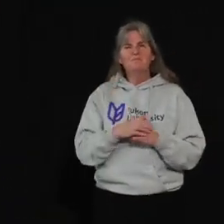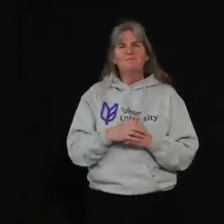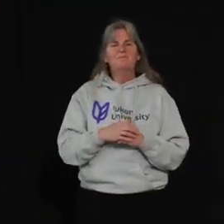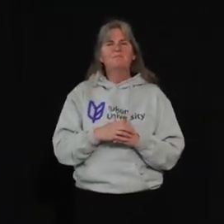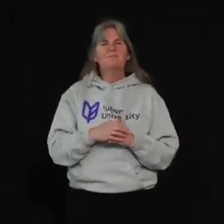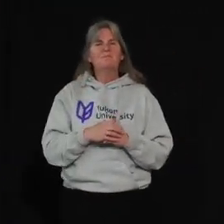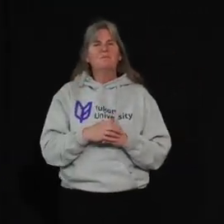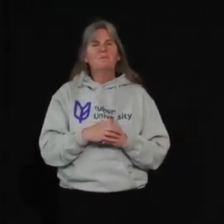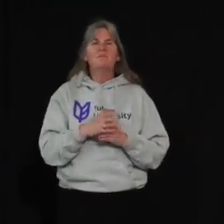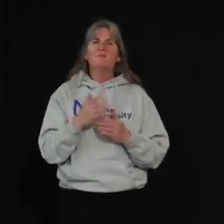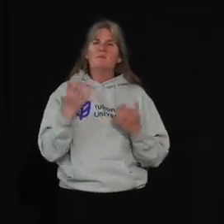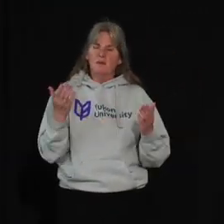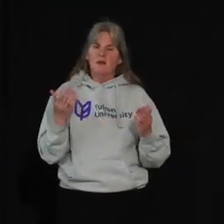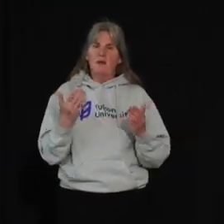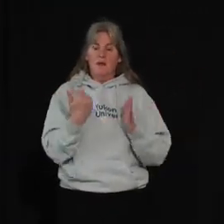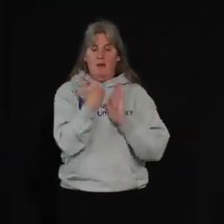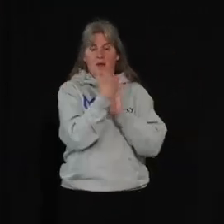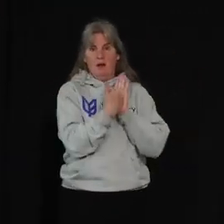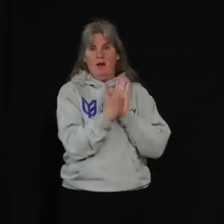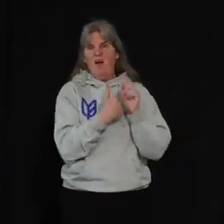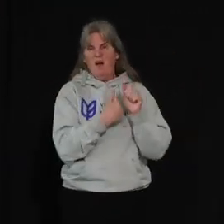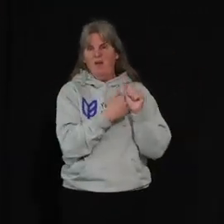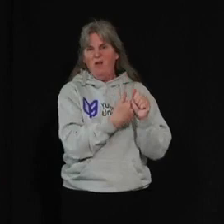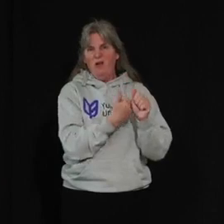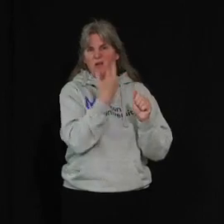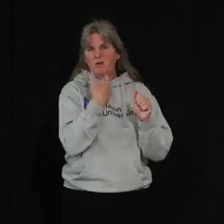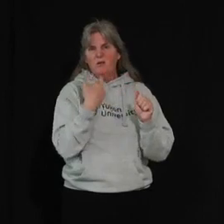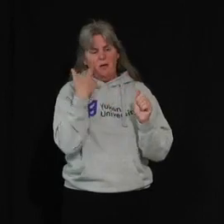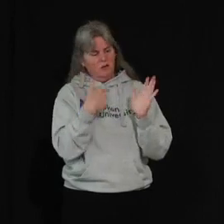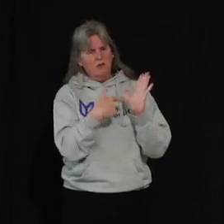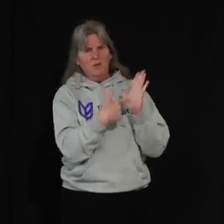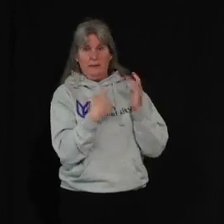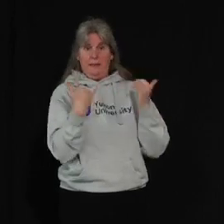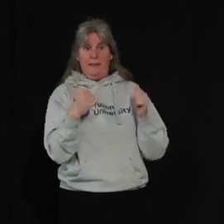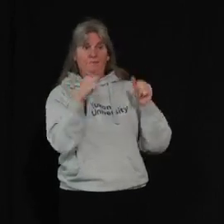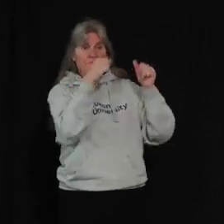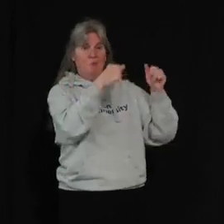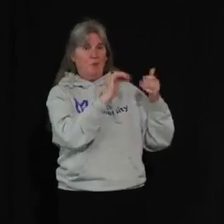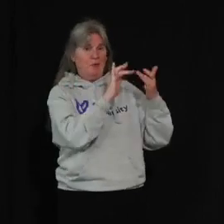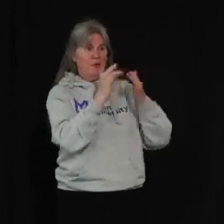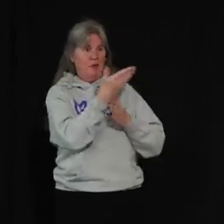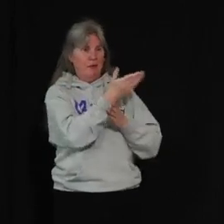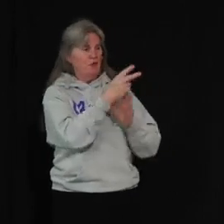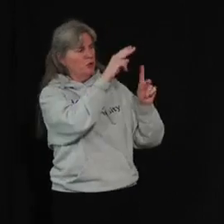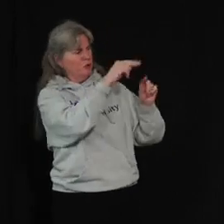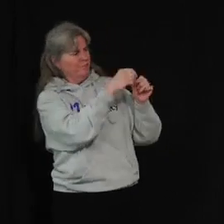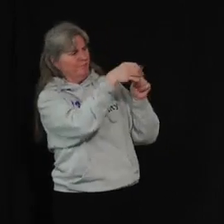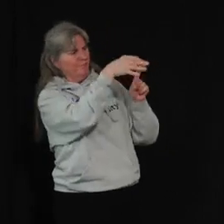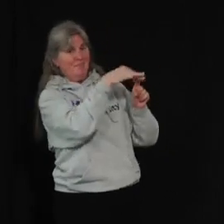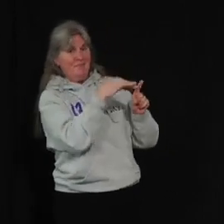Okay. So the guideline will be posted today so you will be able to see